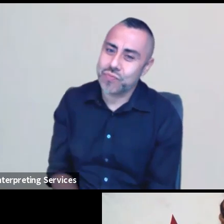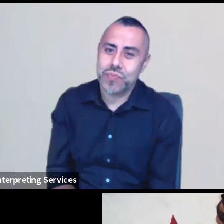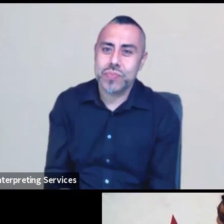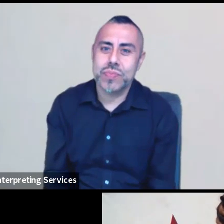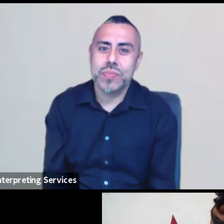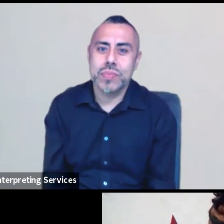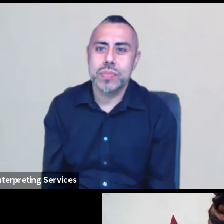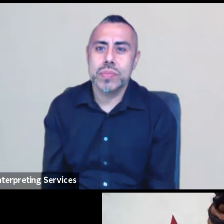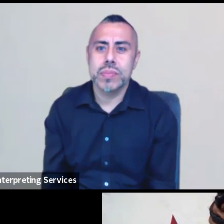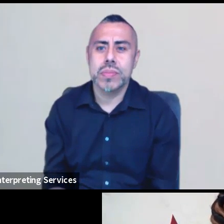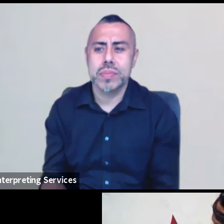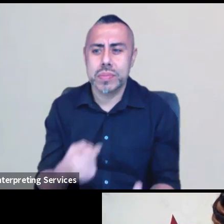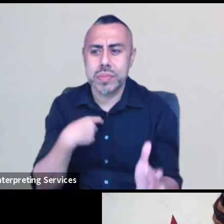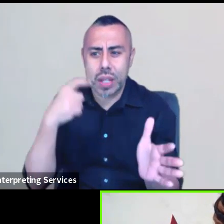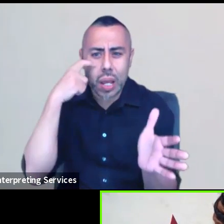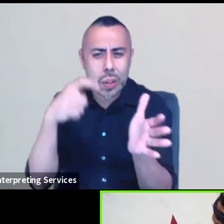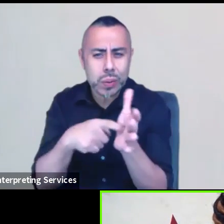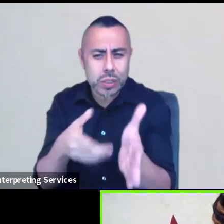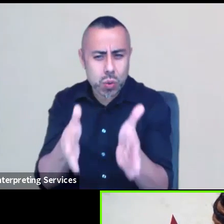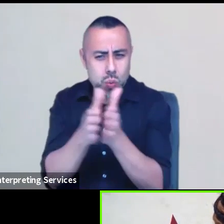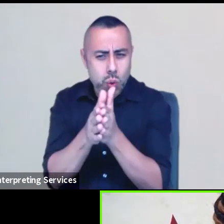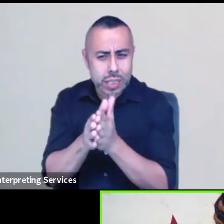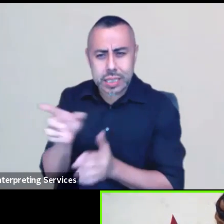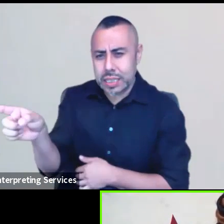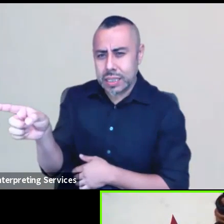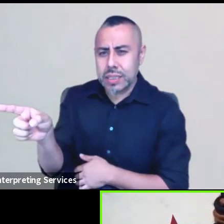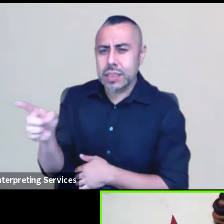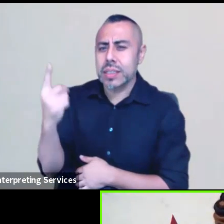I see this request. We're just gonna pause for a second. We see a request about an echo.